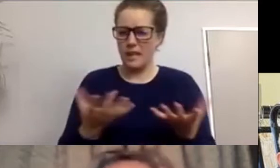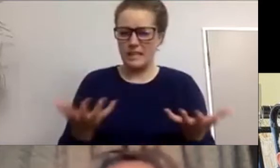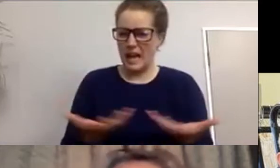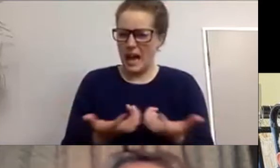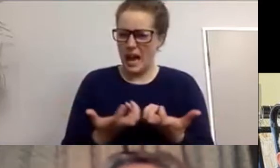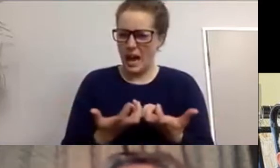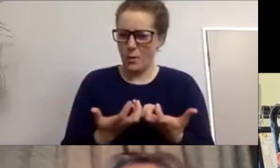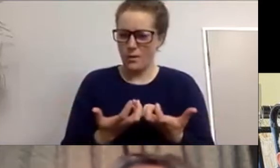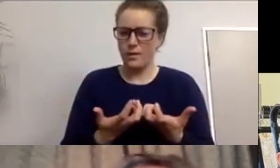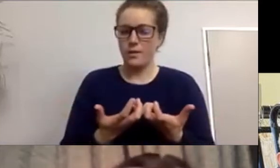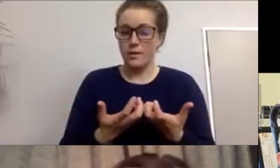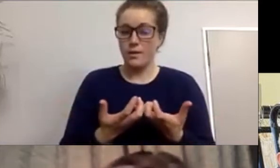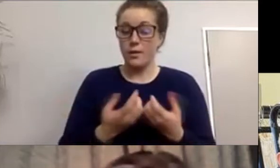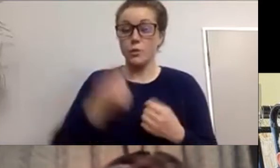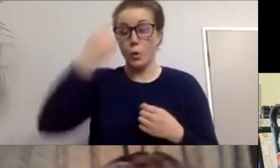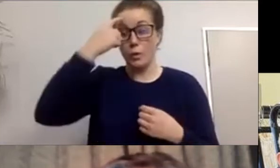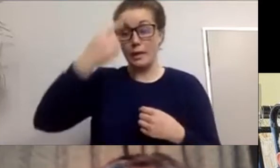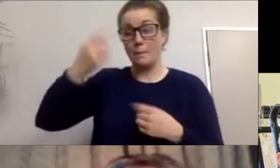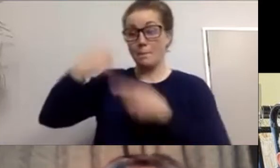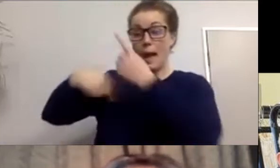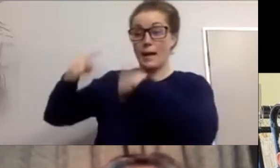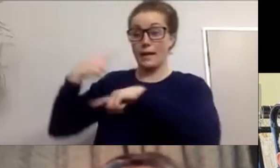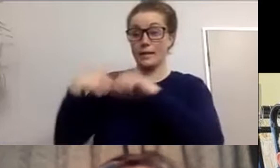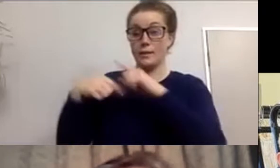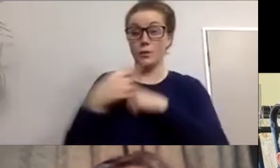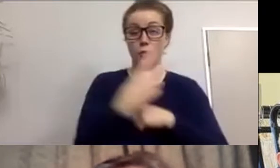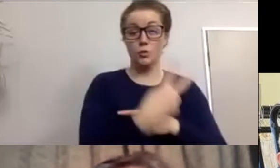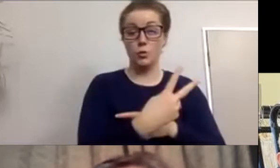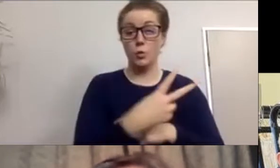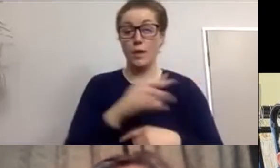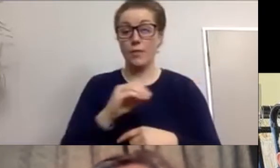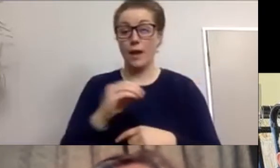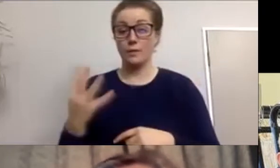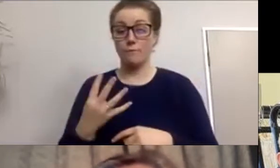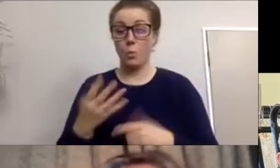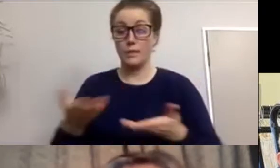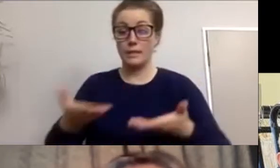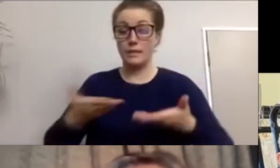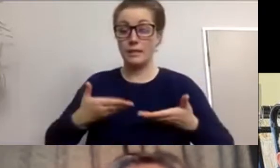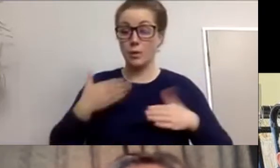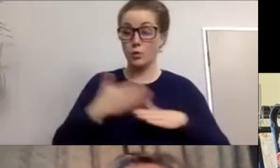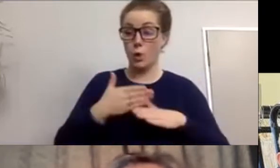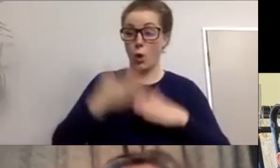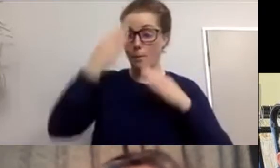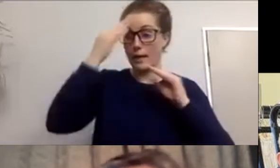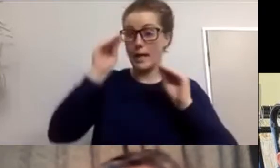me put you back, 2014, just got a job as Education Manager for the Royal New